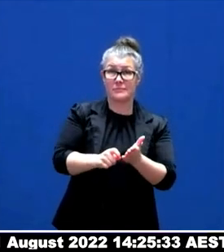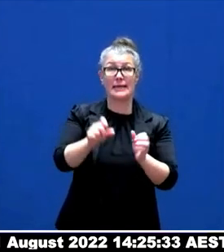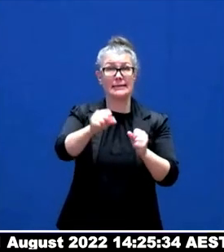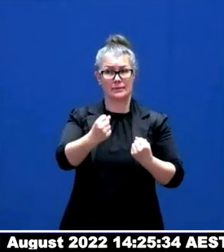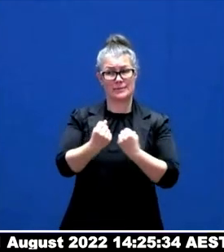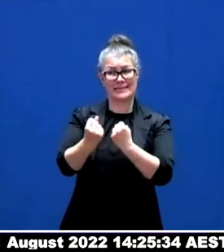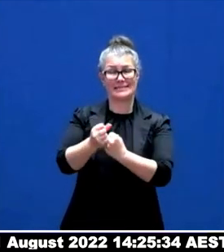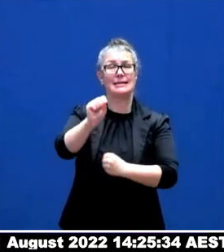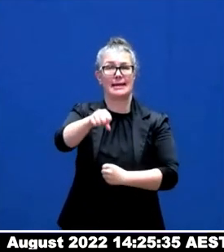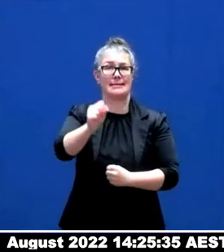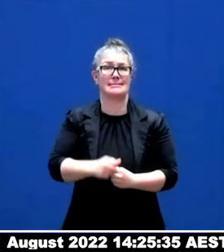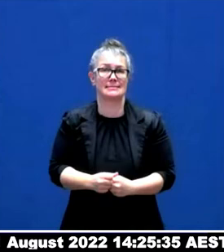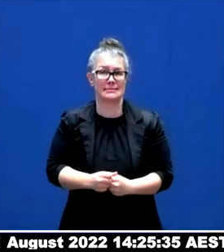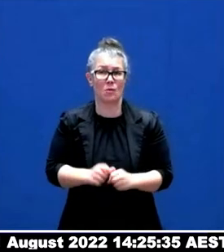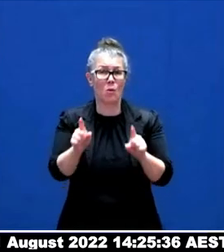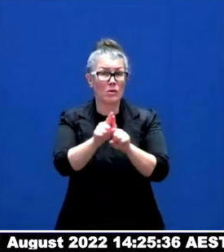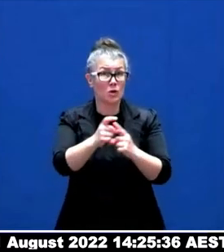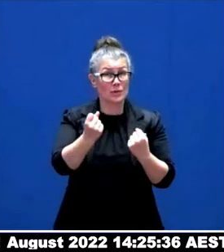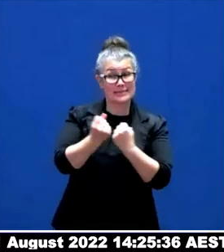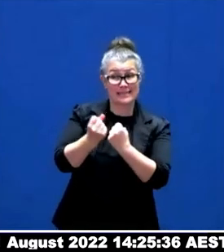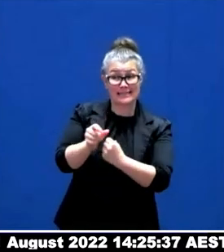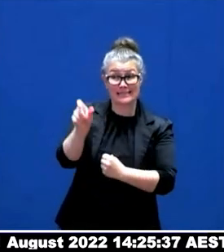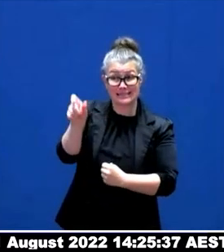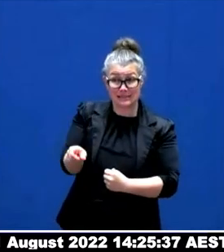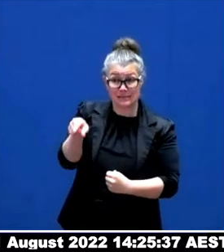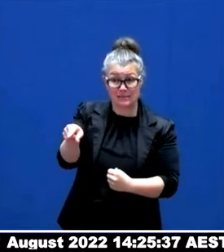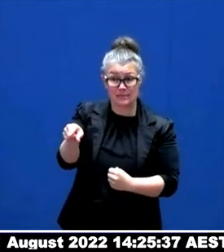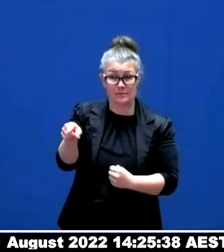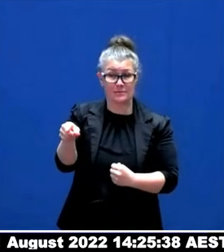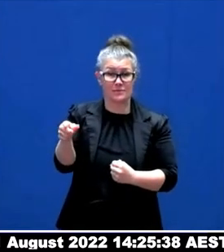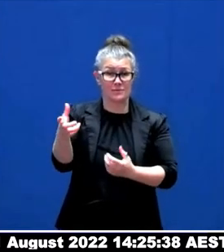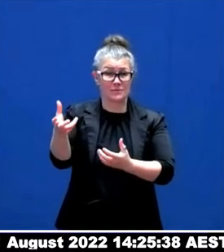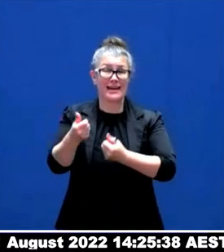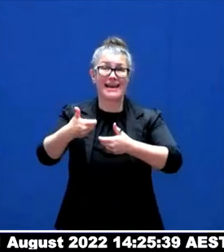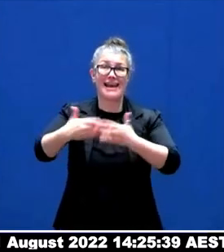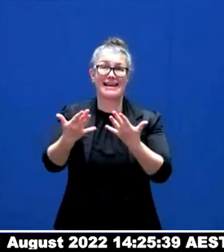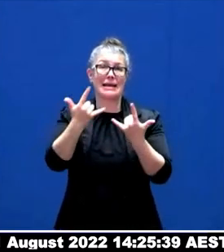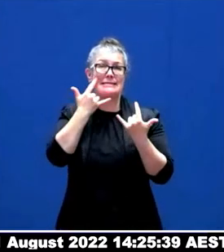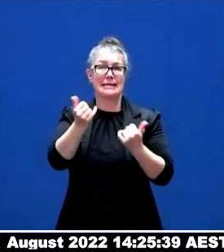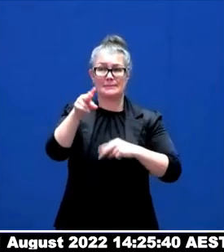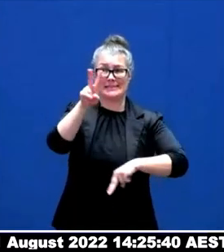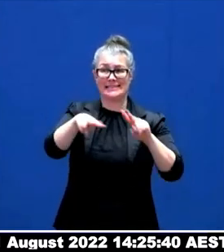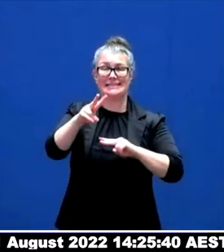And assisting the participant to obtain any assessments that happen to be necessary? LISA SHORT: That's correct.